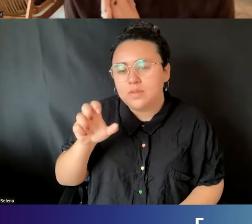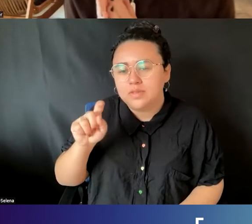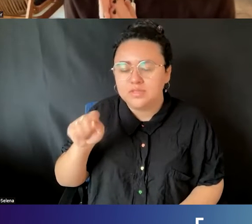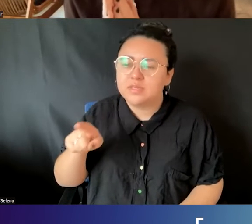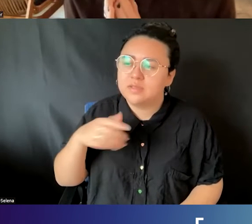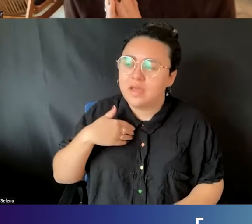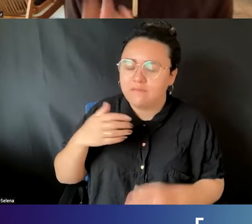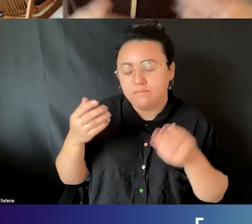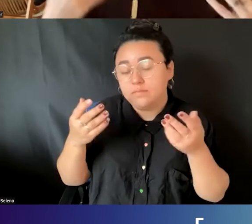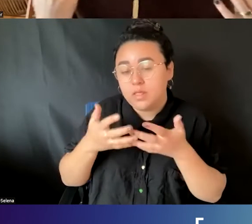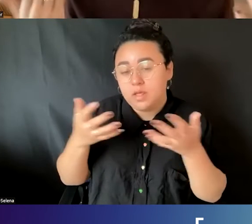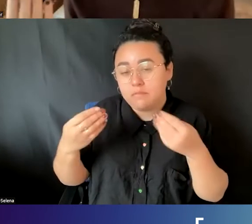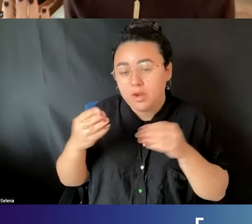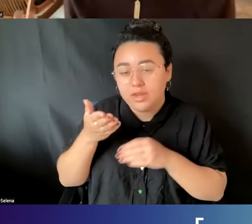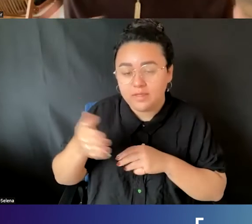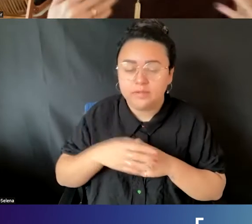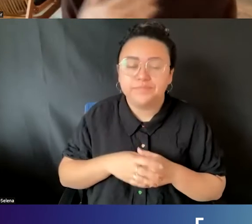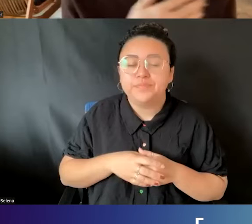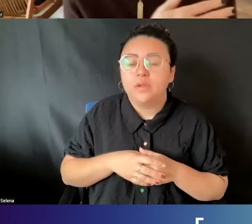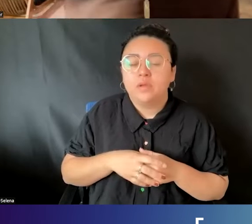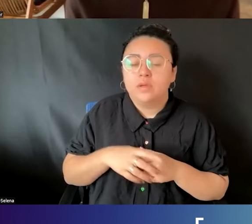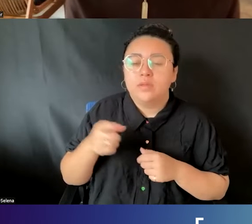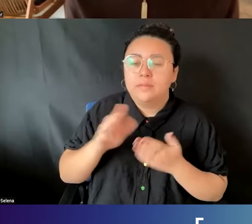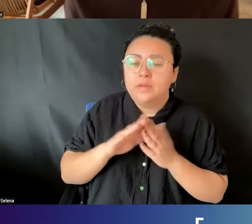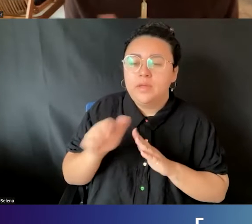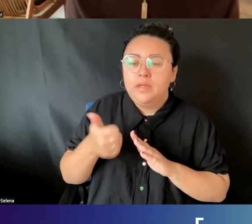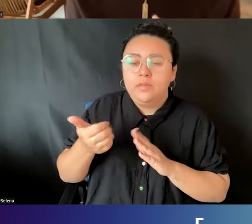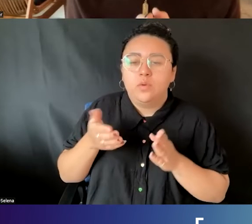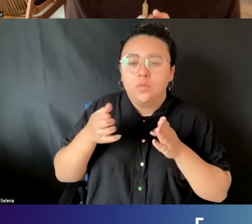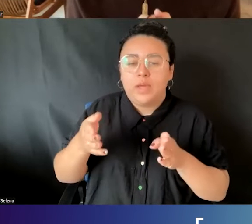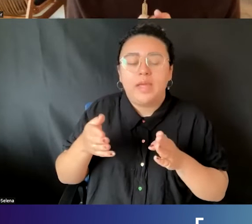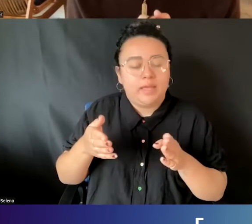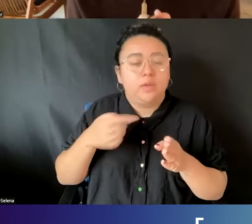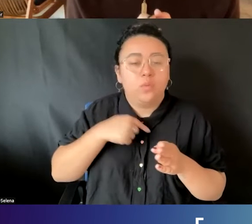And so that became a, you know, another wave of of outreach on our behalf and